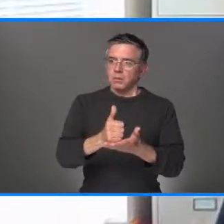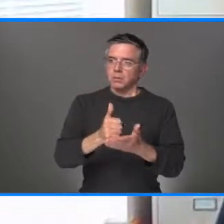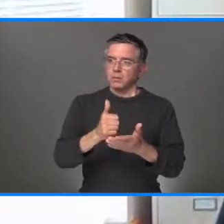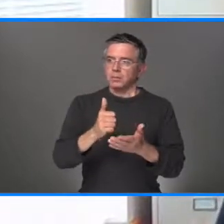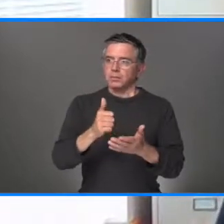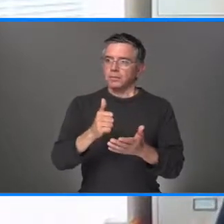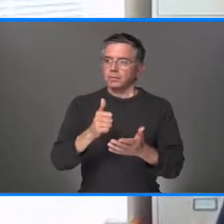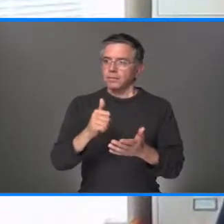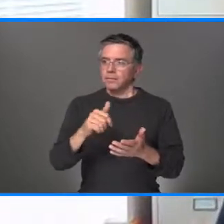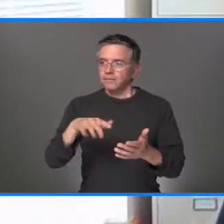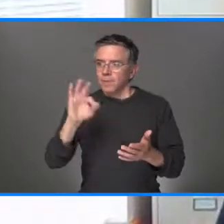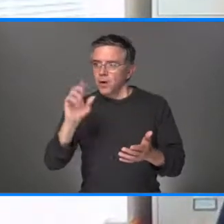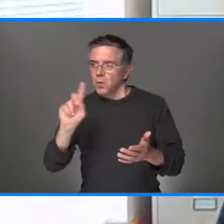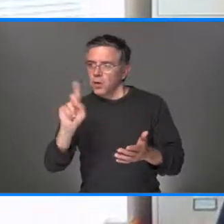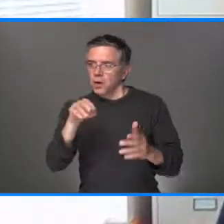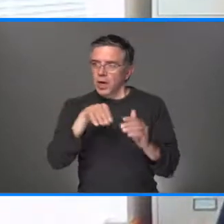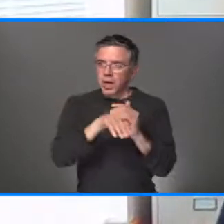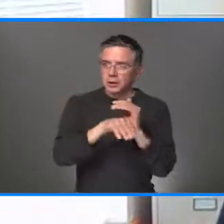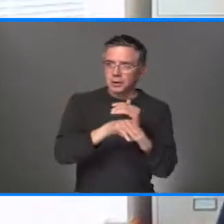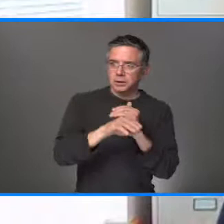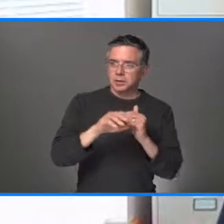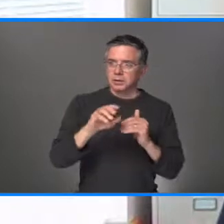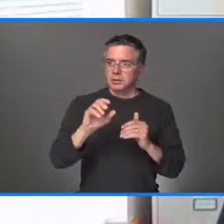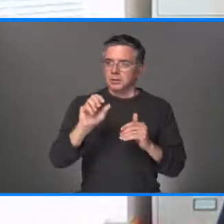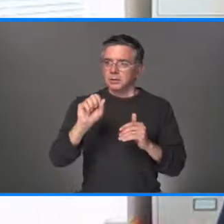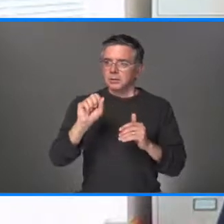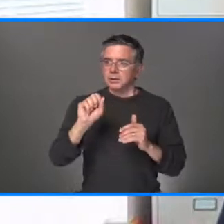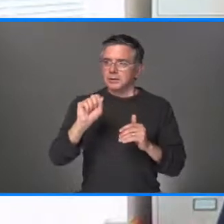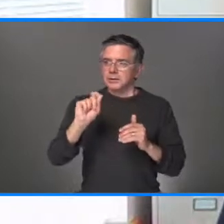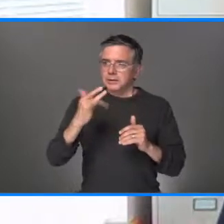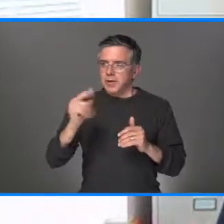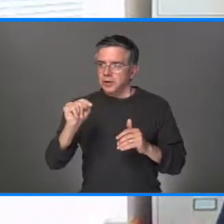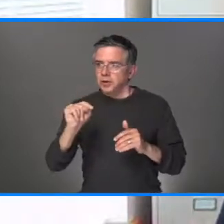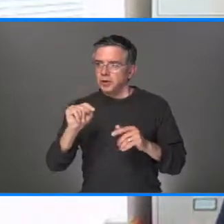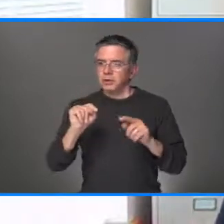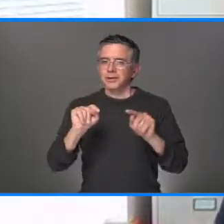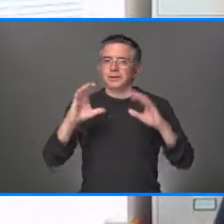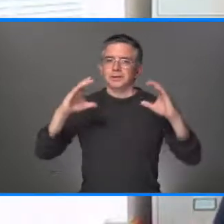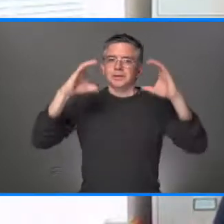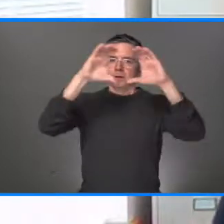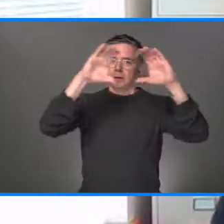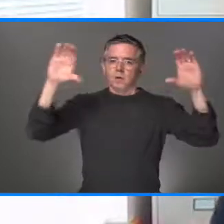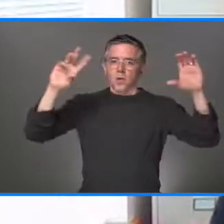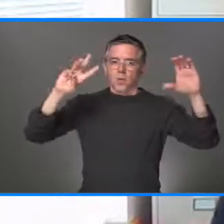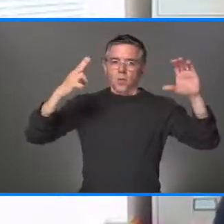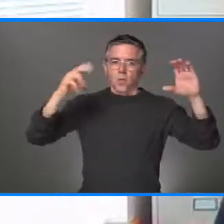in both Whatcom and Skagit Counties, but specifically partnership with PeaceHealth, which has been instrumental to us